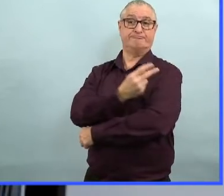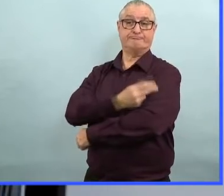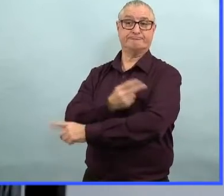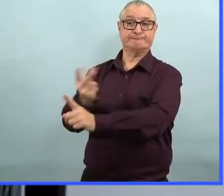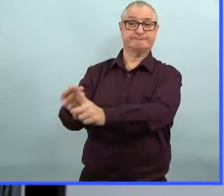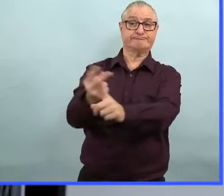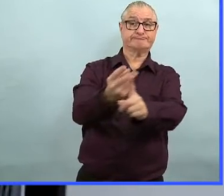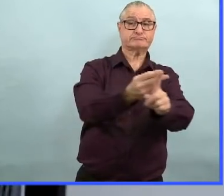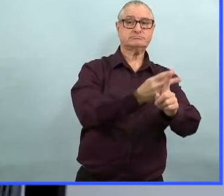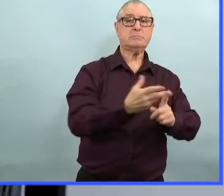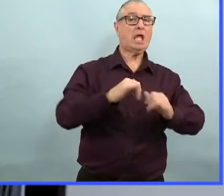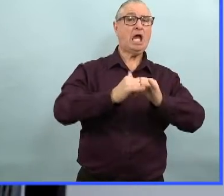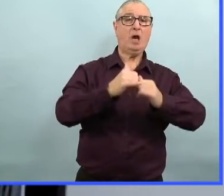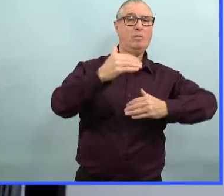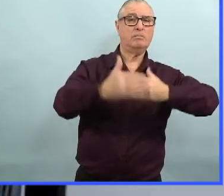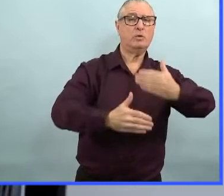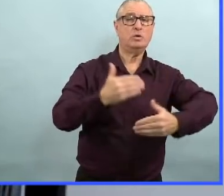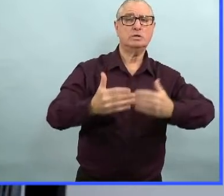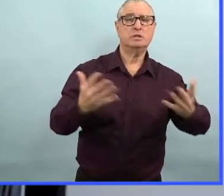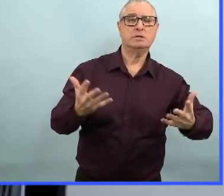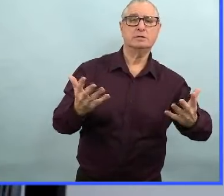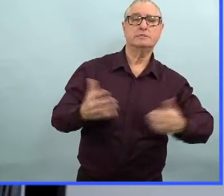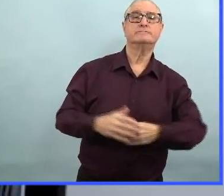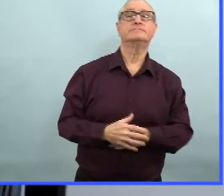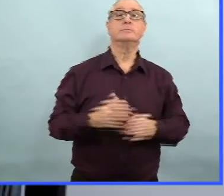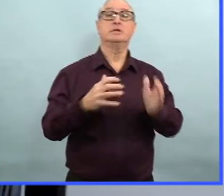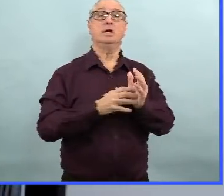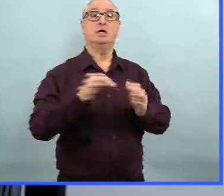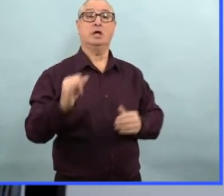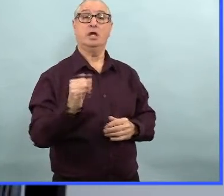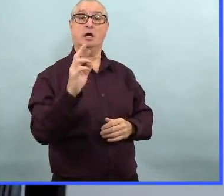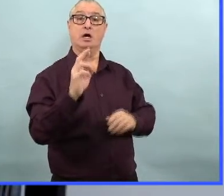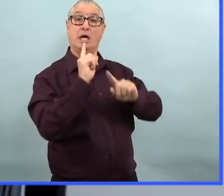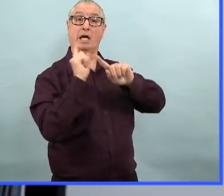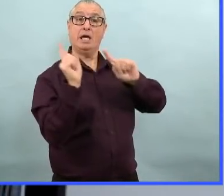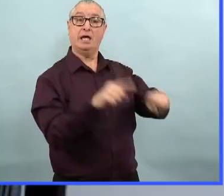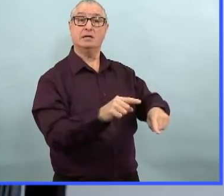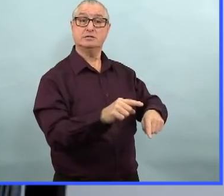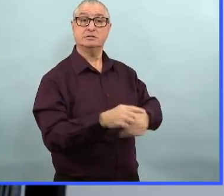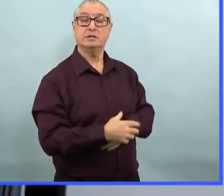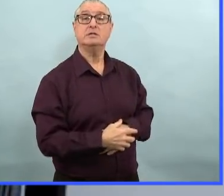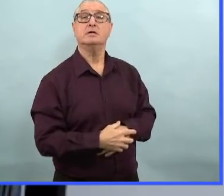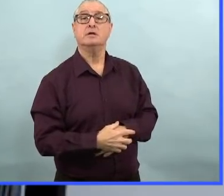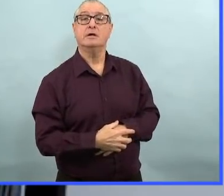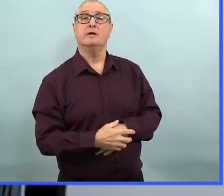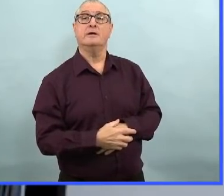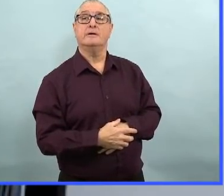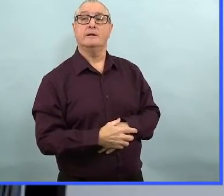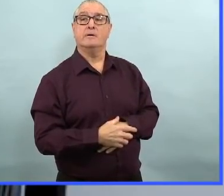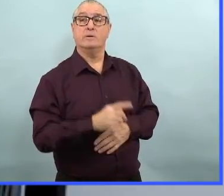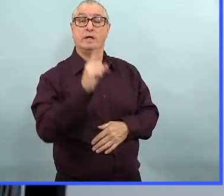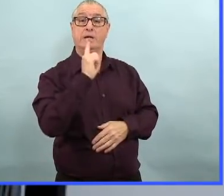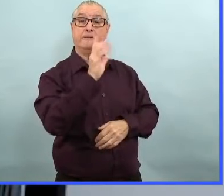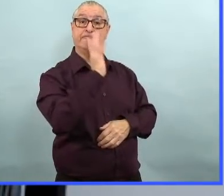we saw a really great uh and steady increase in uptake amongst five to 11 year olds and we've hit